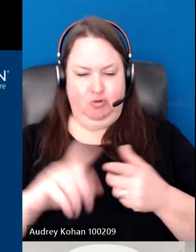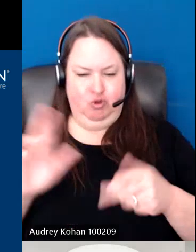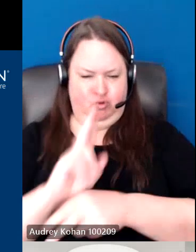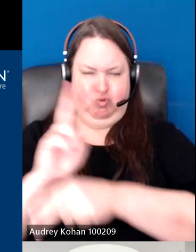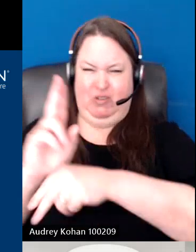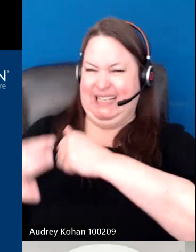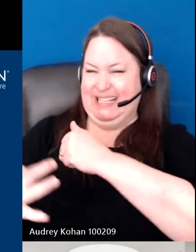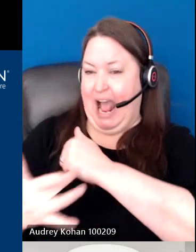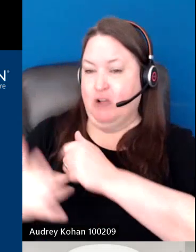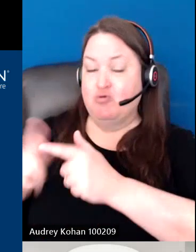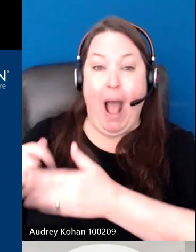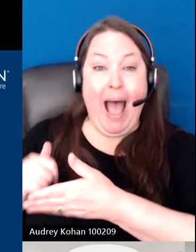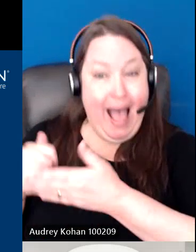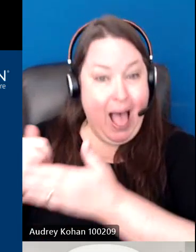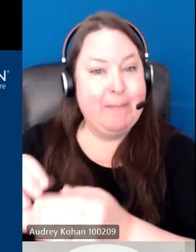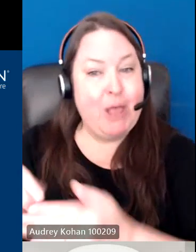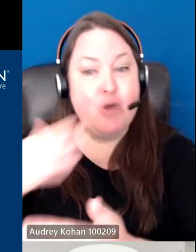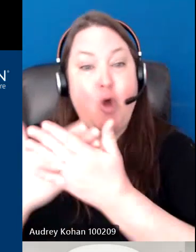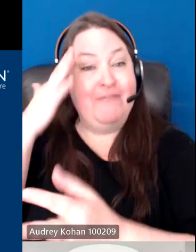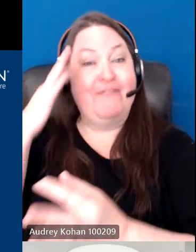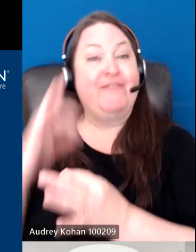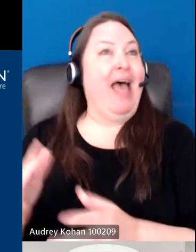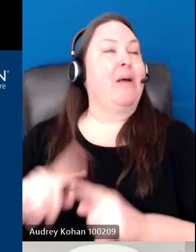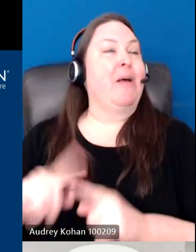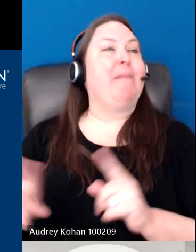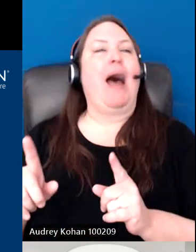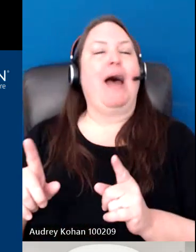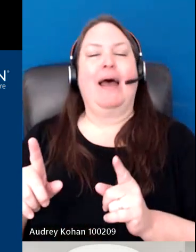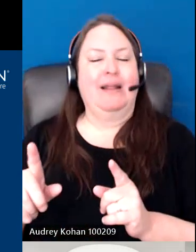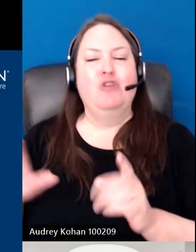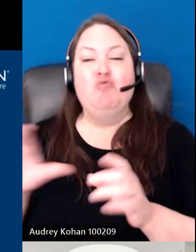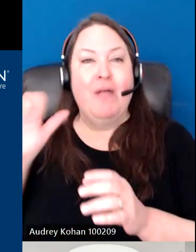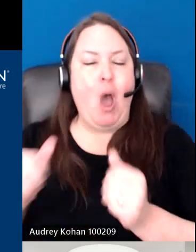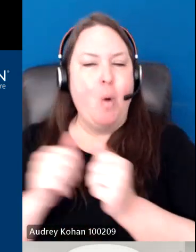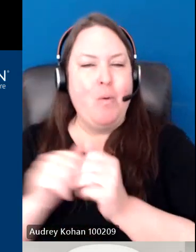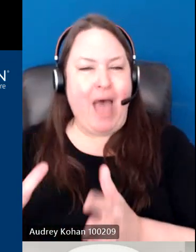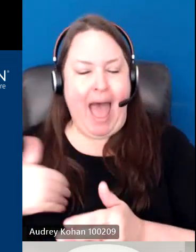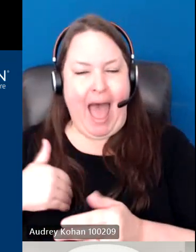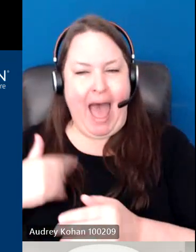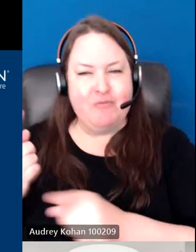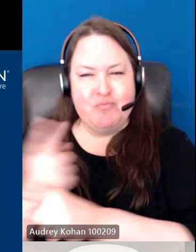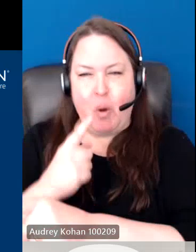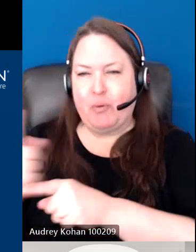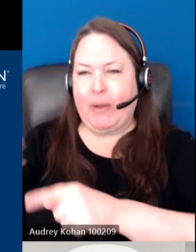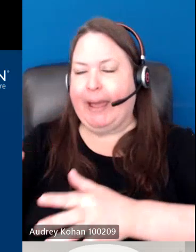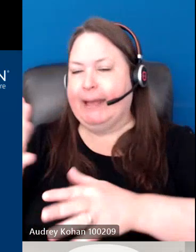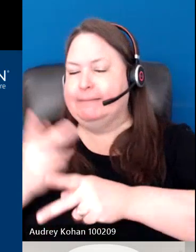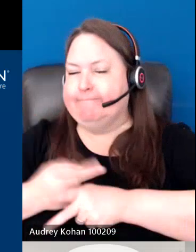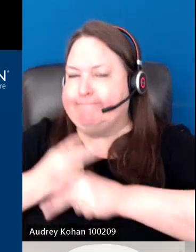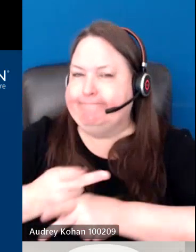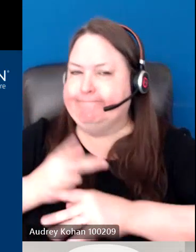to help someone but doing so without taking uh appropriate precautions so Carla would you have